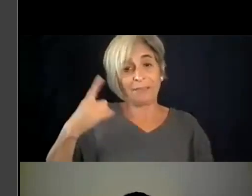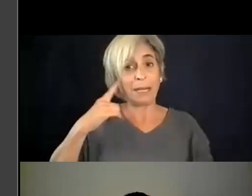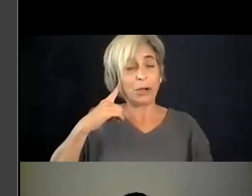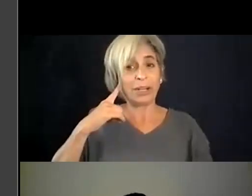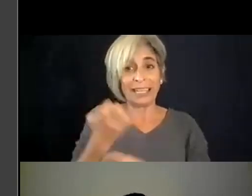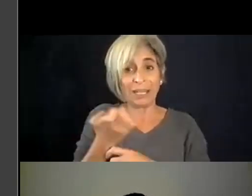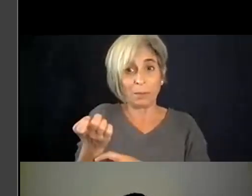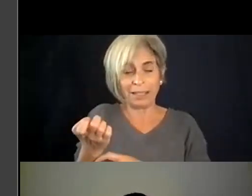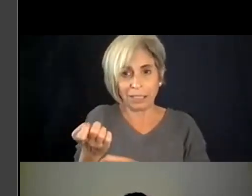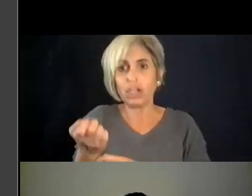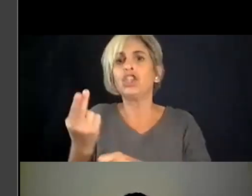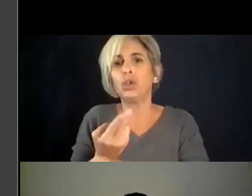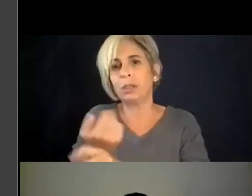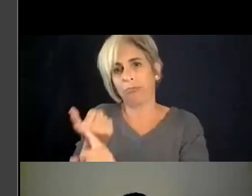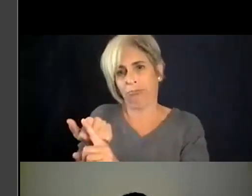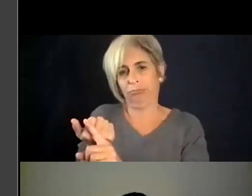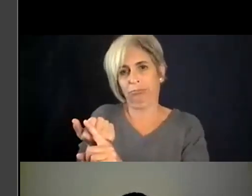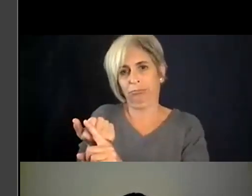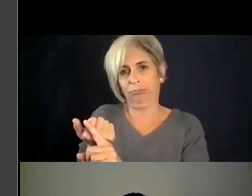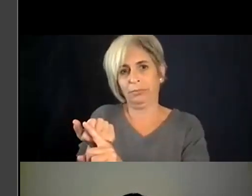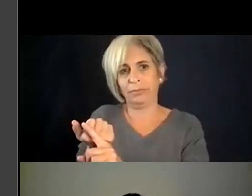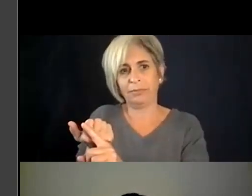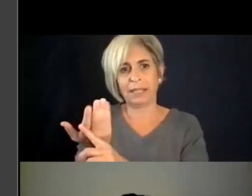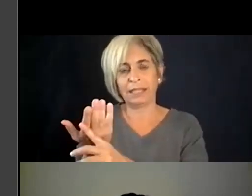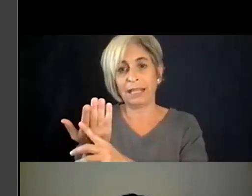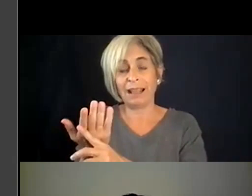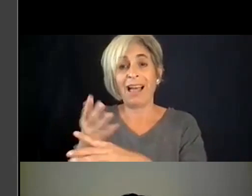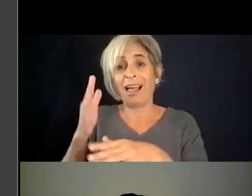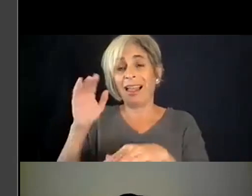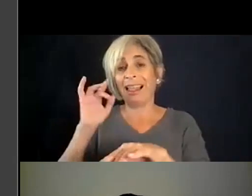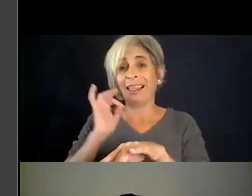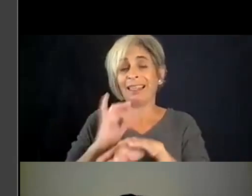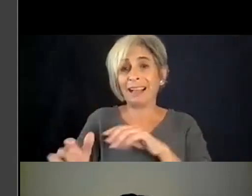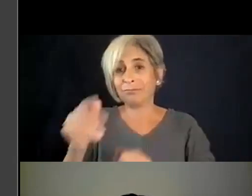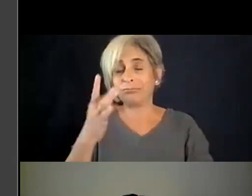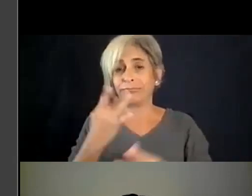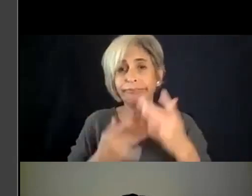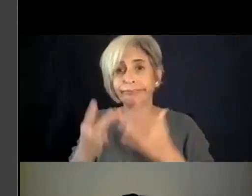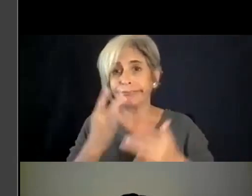The largest barrier to entry is the lack of accessible health care, but the other is cost.